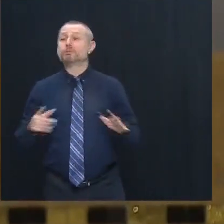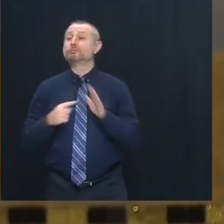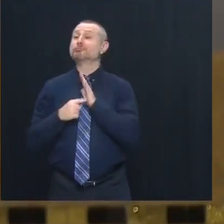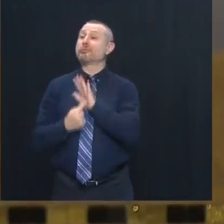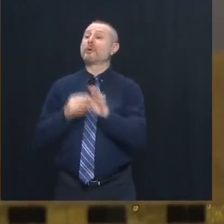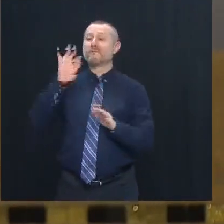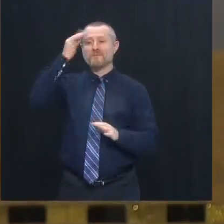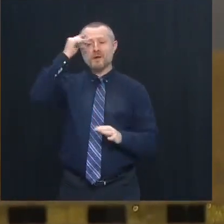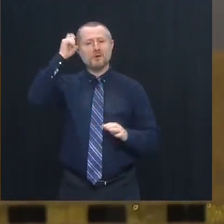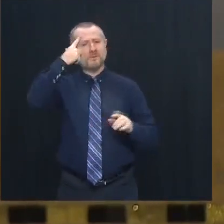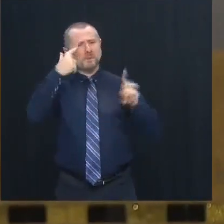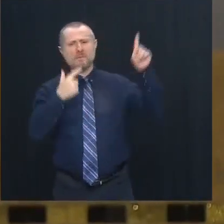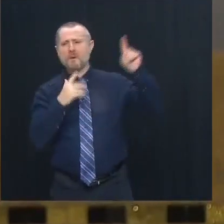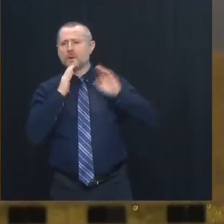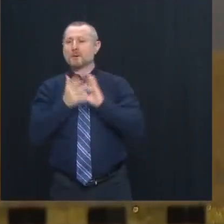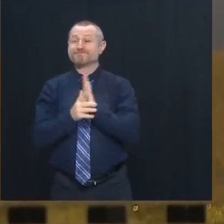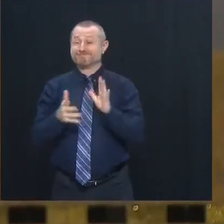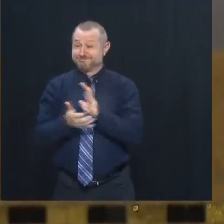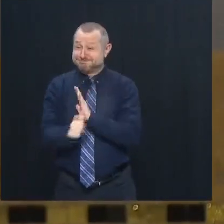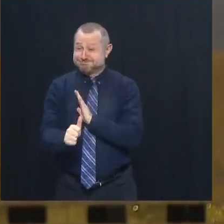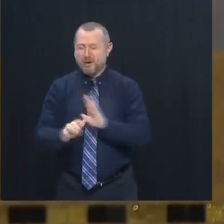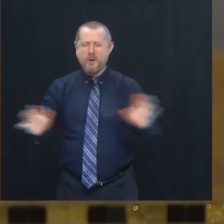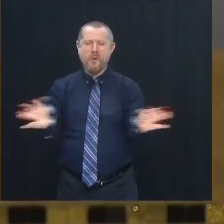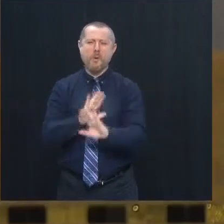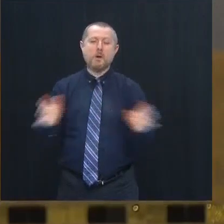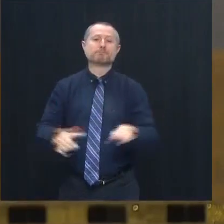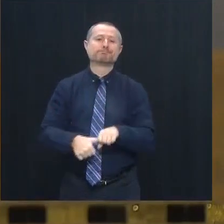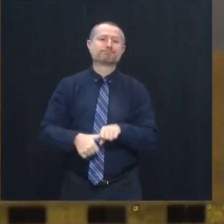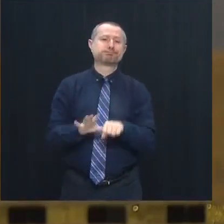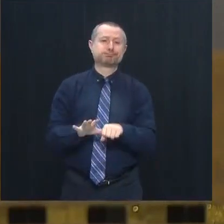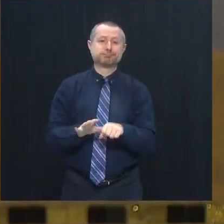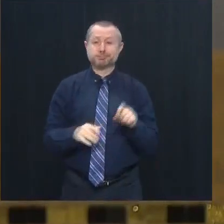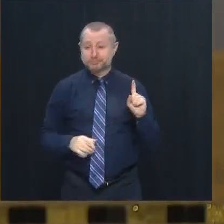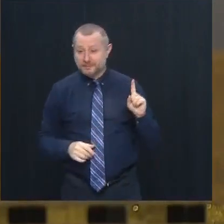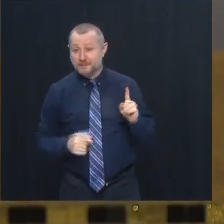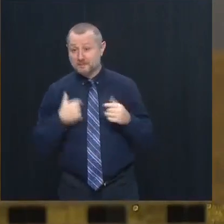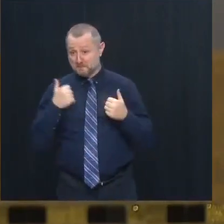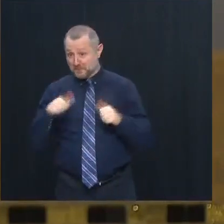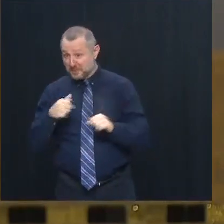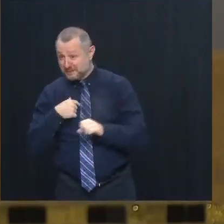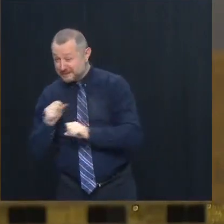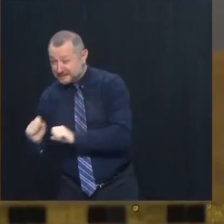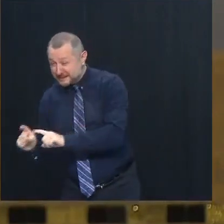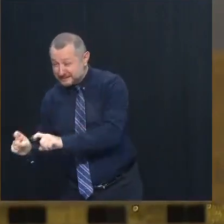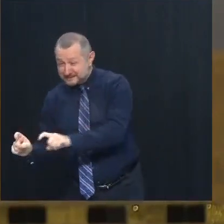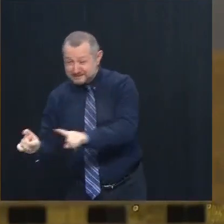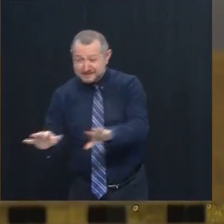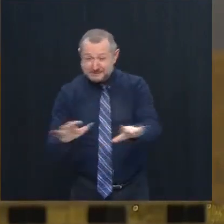HERE IN THIS STATE OF NEW YORK. US THE FEDERAL GOVERNMENT'S